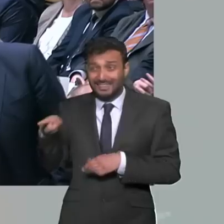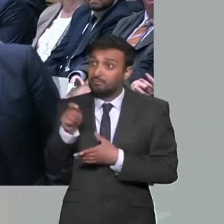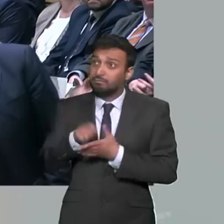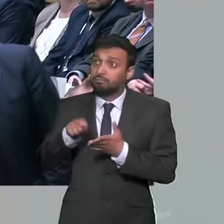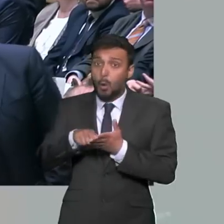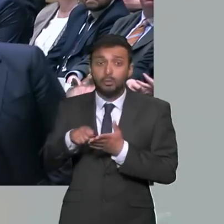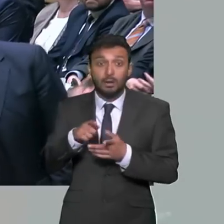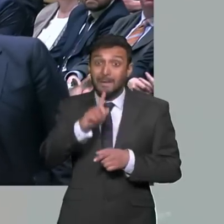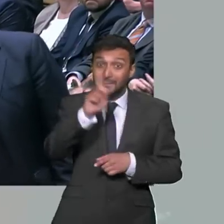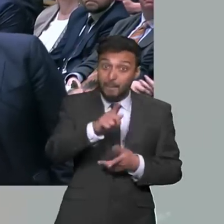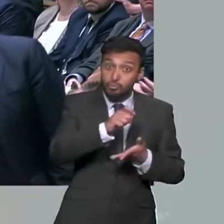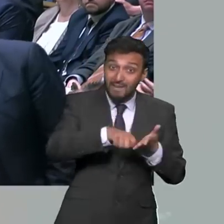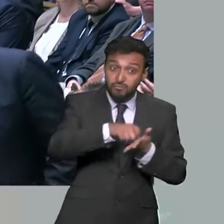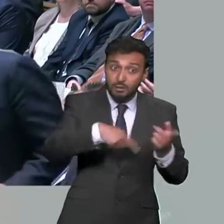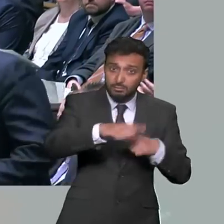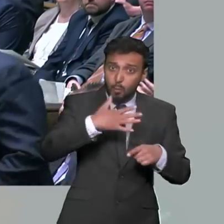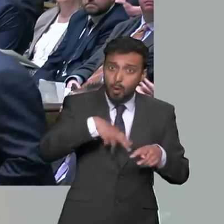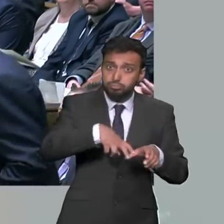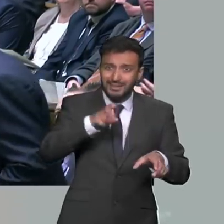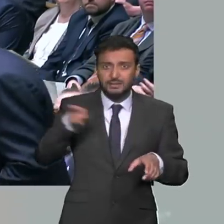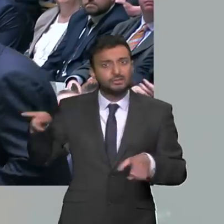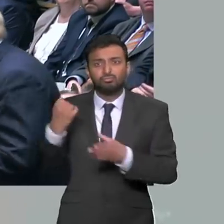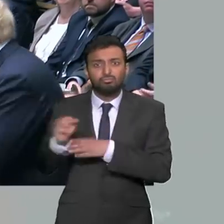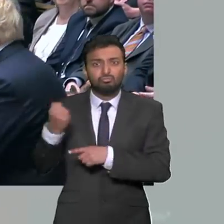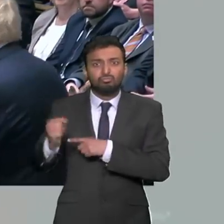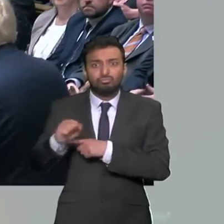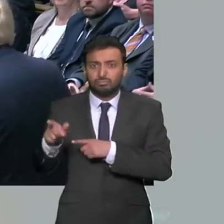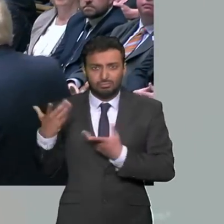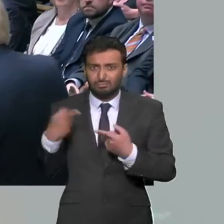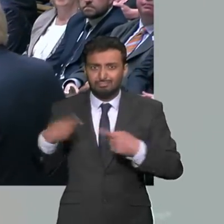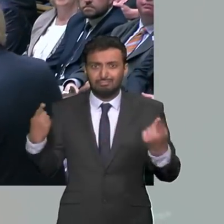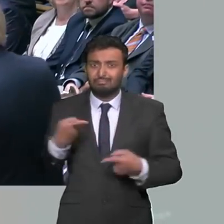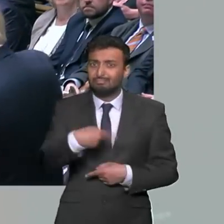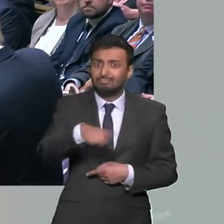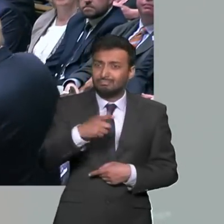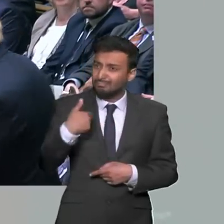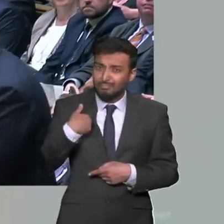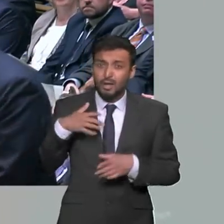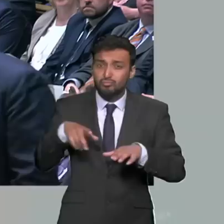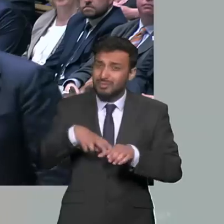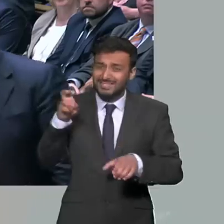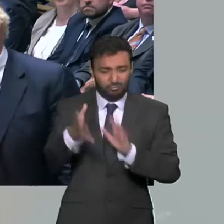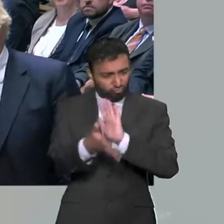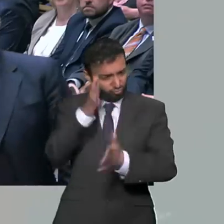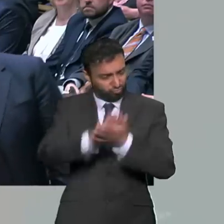We got the vaccine roll-out done when he would have kept us in the European Medicines Agency.